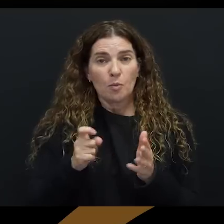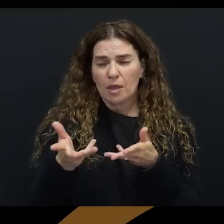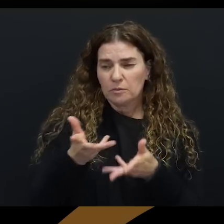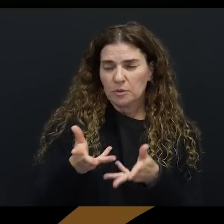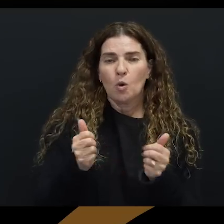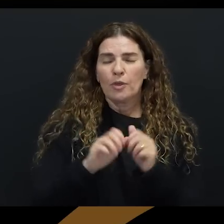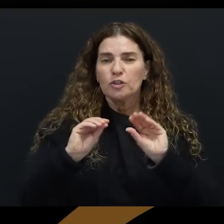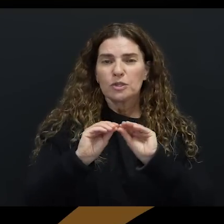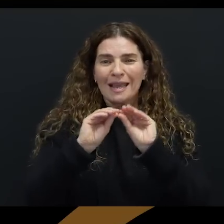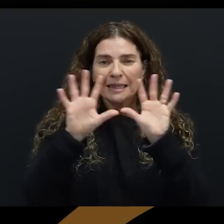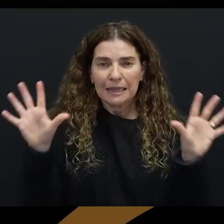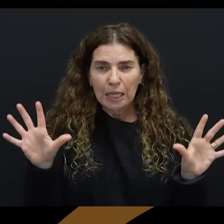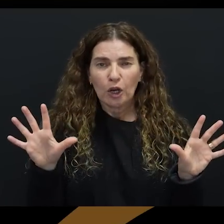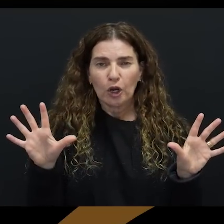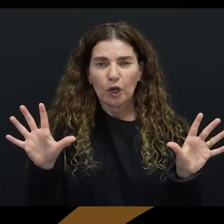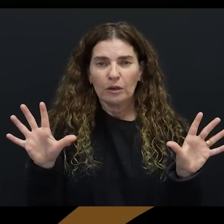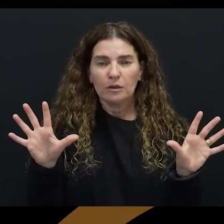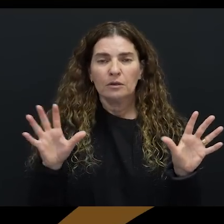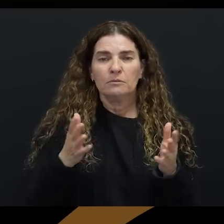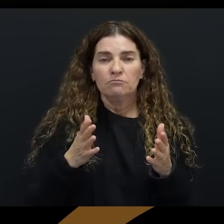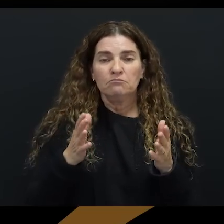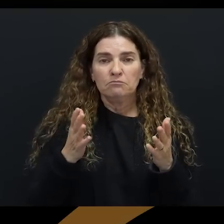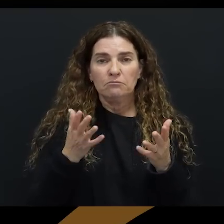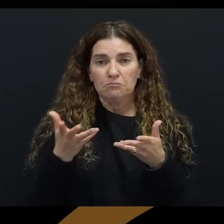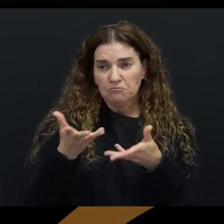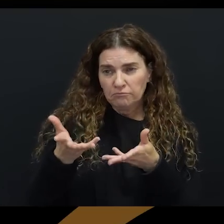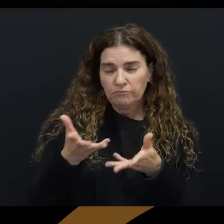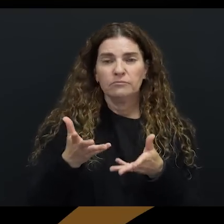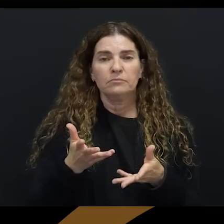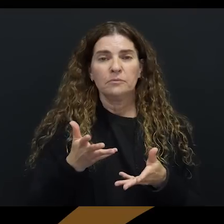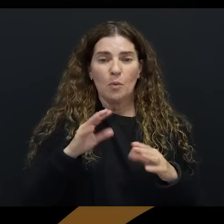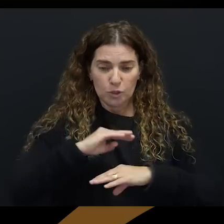understandable navigation, meeting color and contrast standards, and ensuring